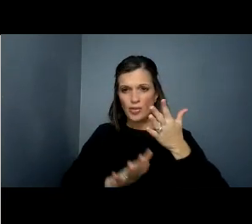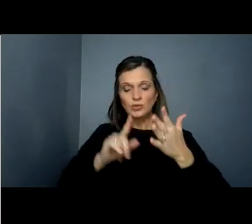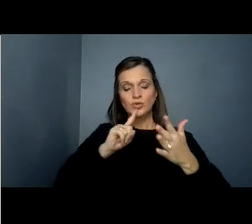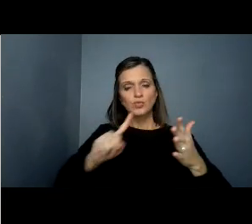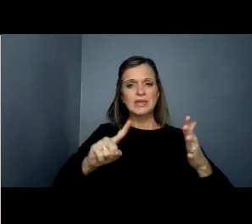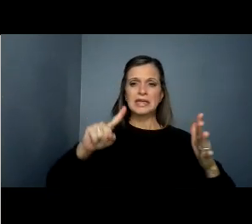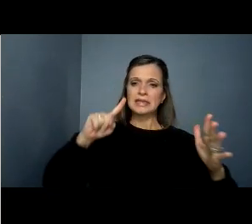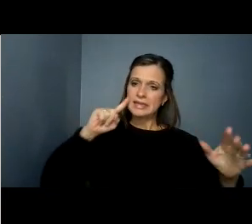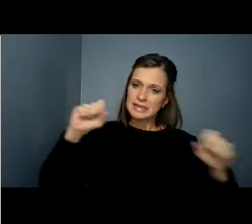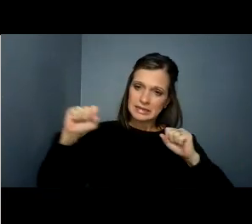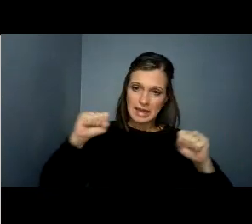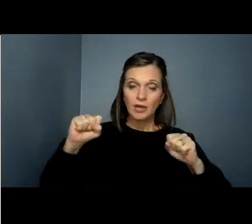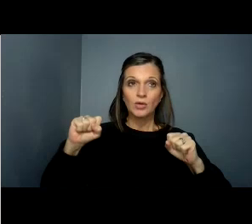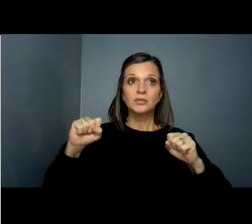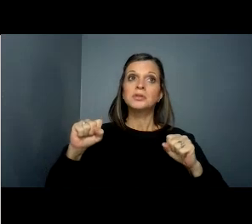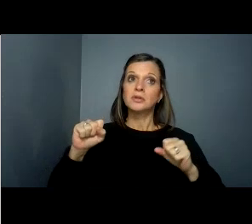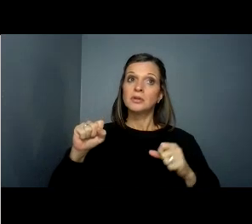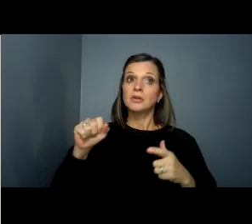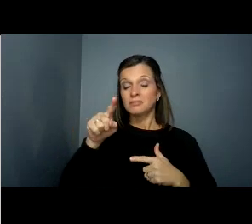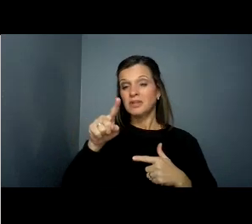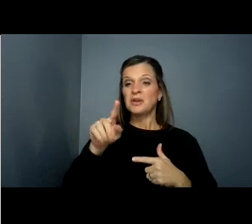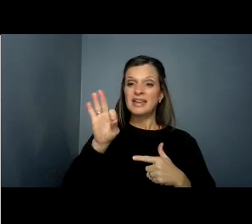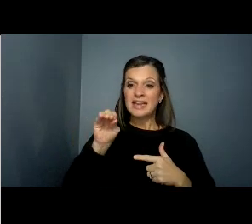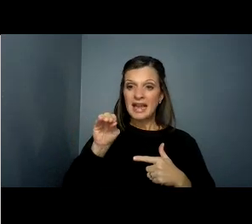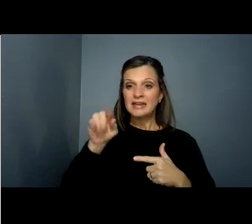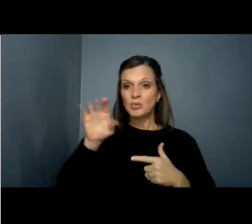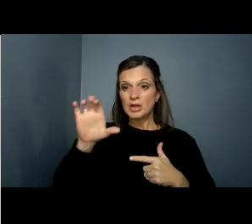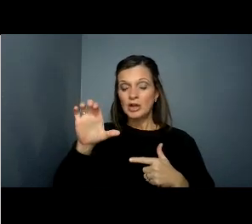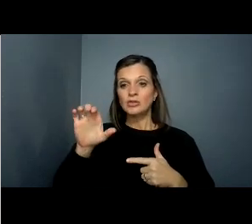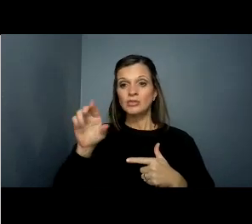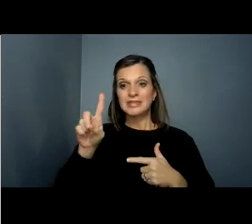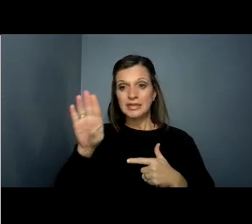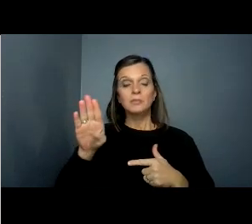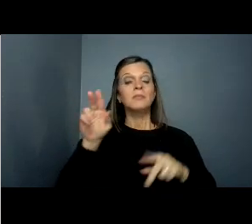They're at 19100 decibels. People who are profoundly deaf or who have severe